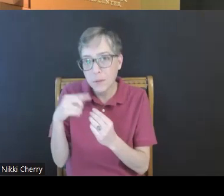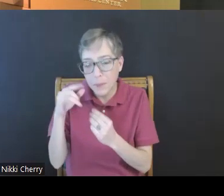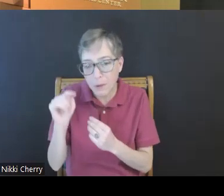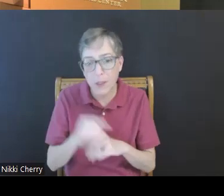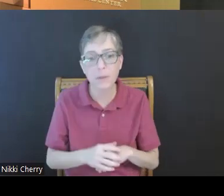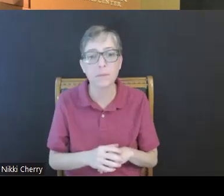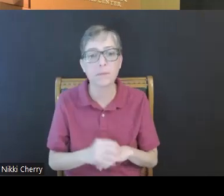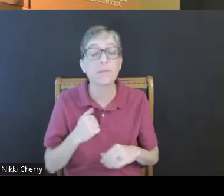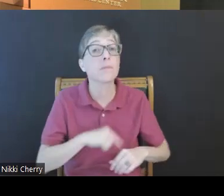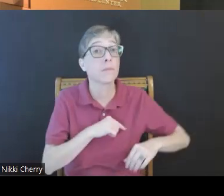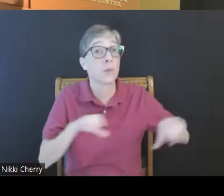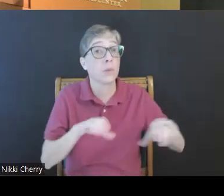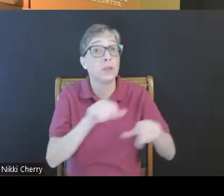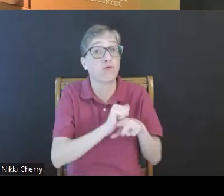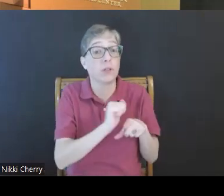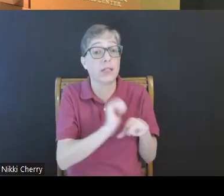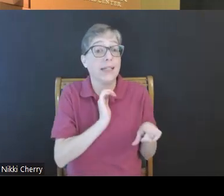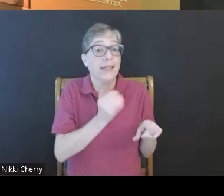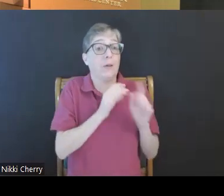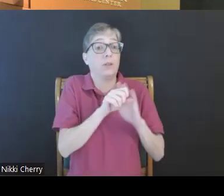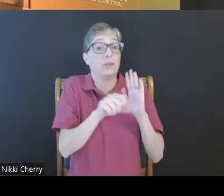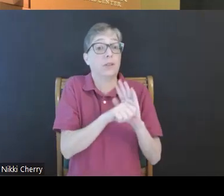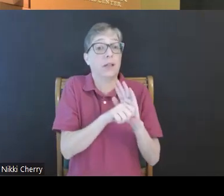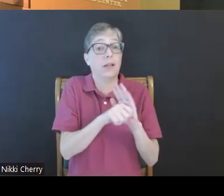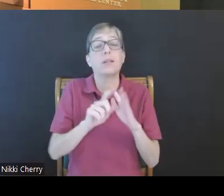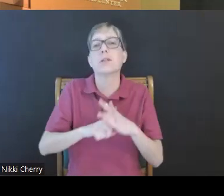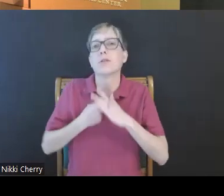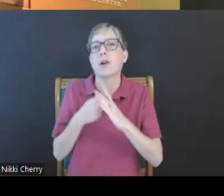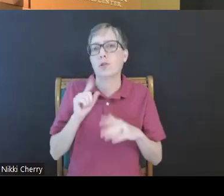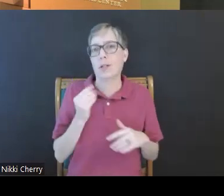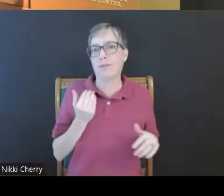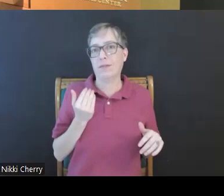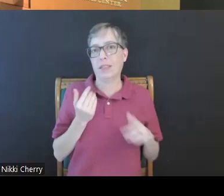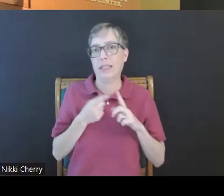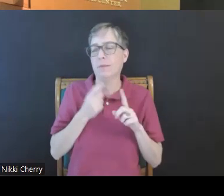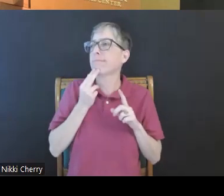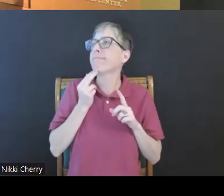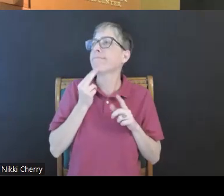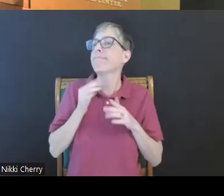in 2015 with a little Grant from our state uh and six years later we had trained collaborative care